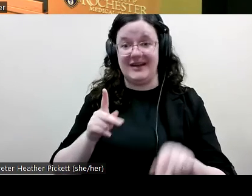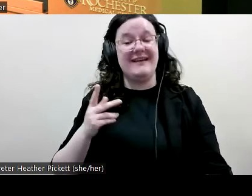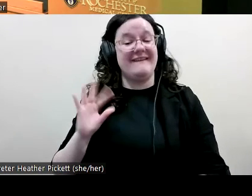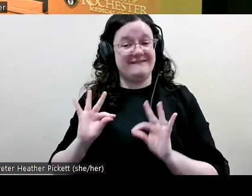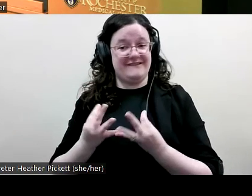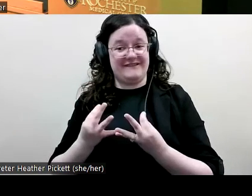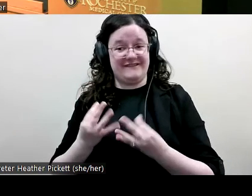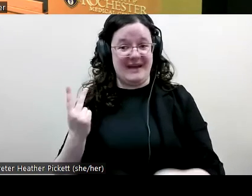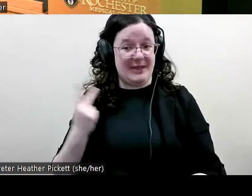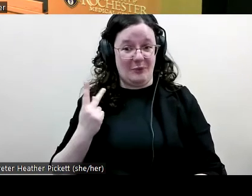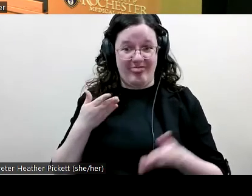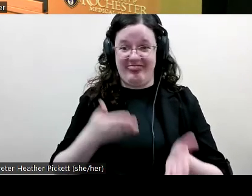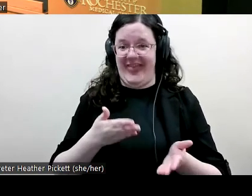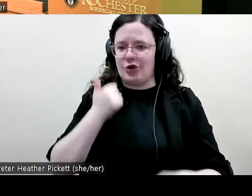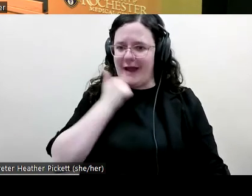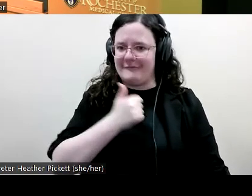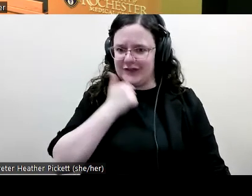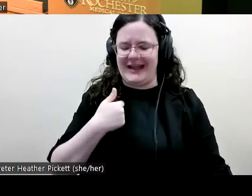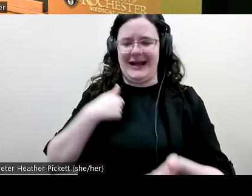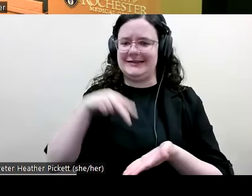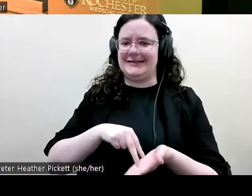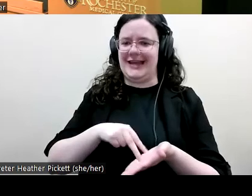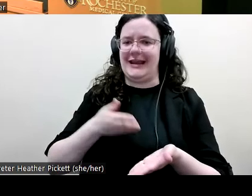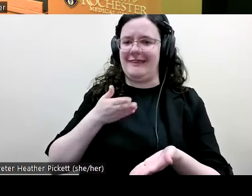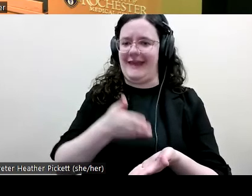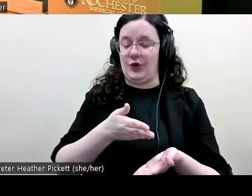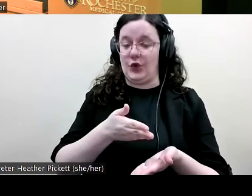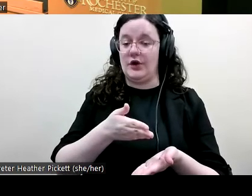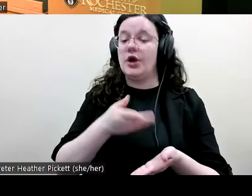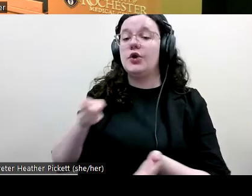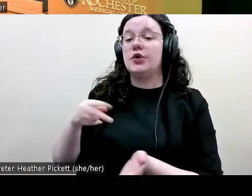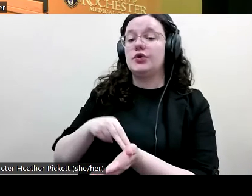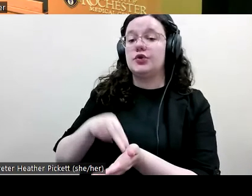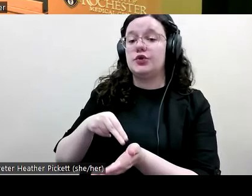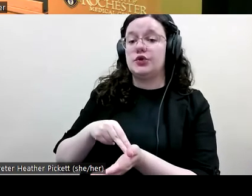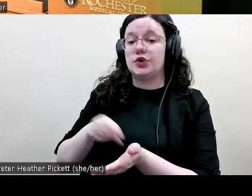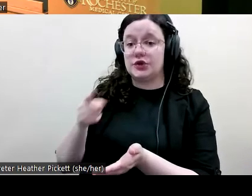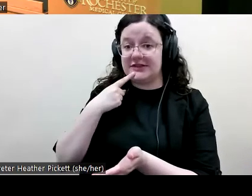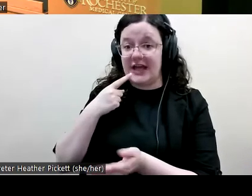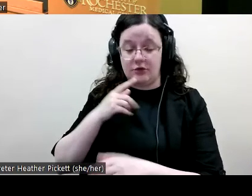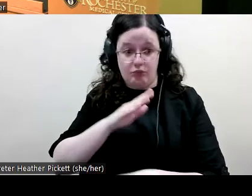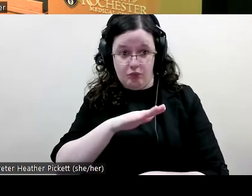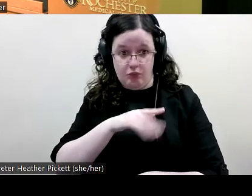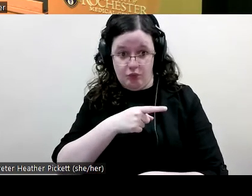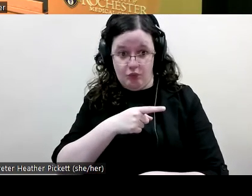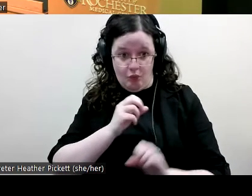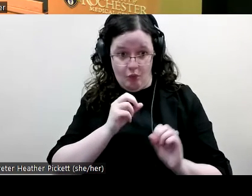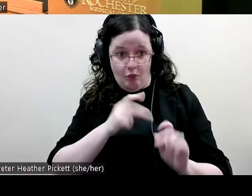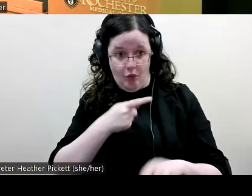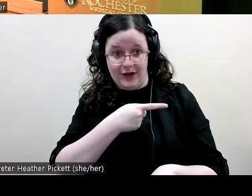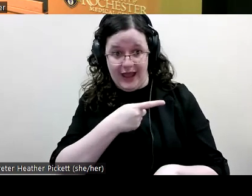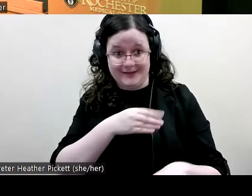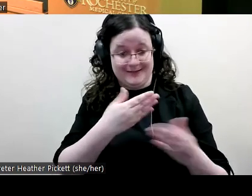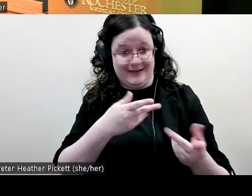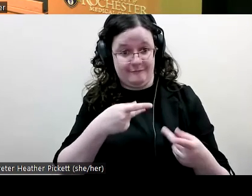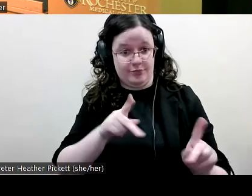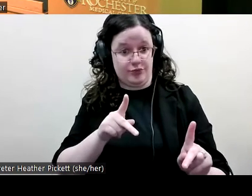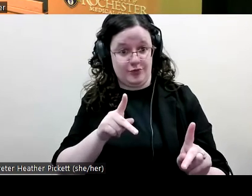right there and the uh nurse said is it okay will you give permission you know for us uh you know